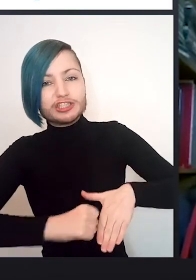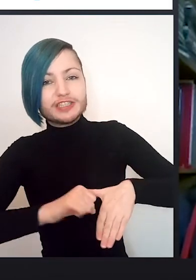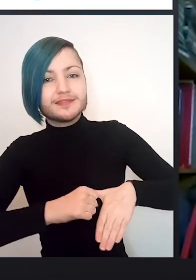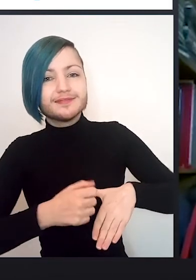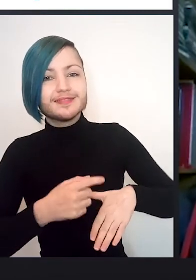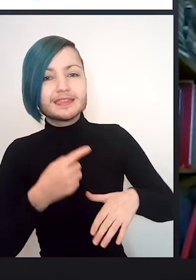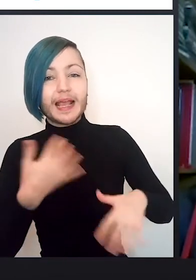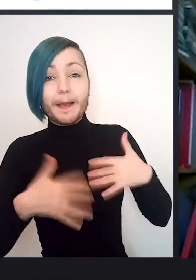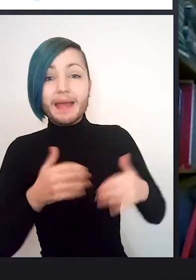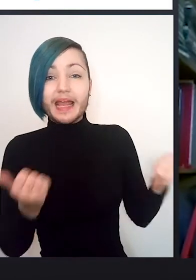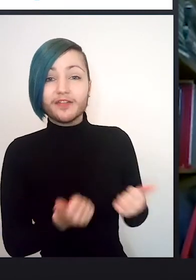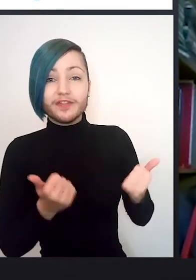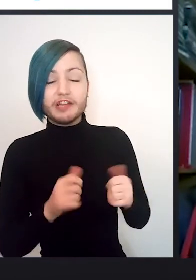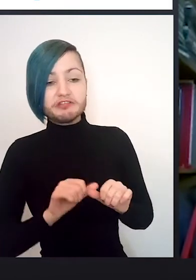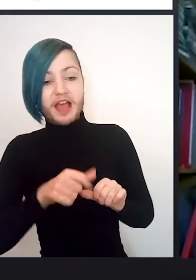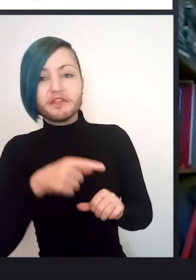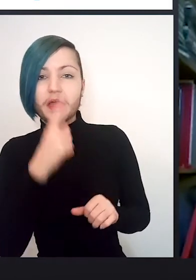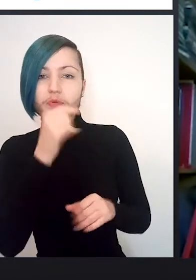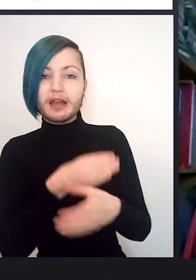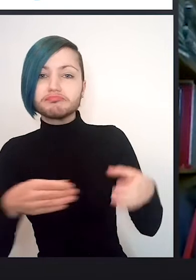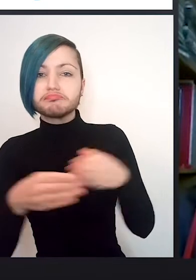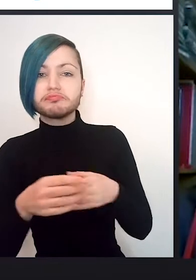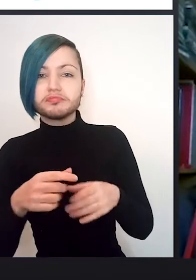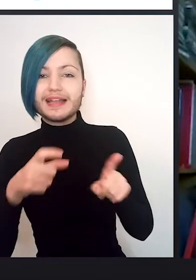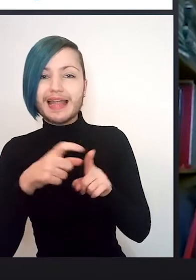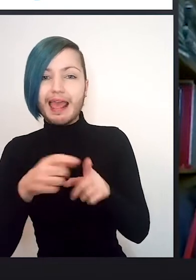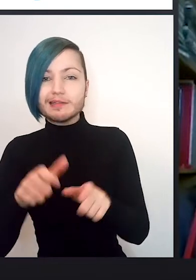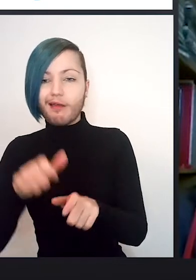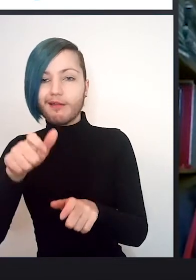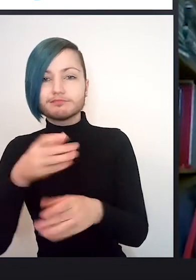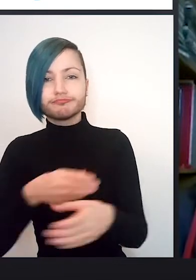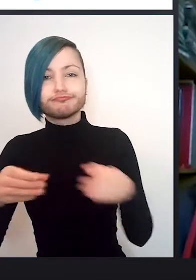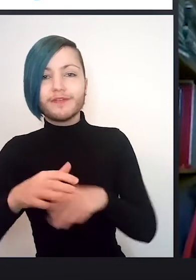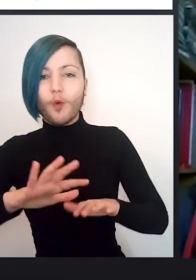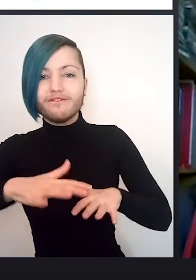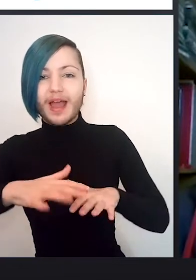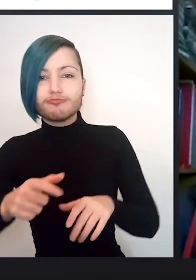Once it's no longer painful, swapping out your dilator for a vibrator and making it